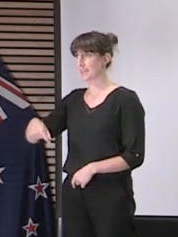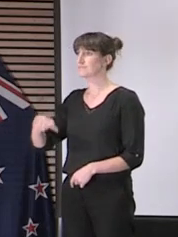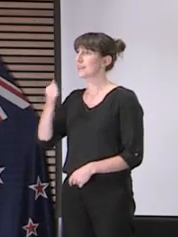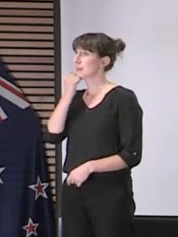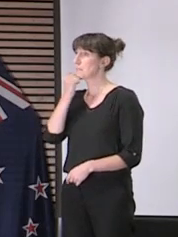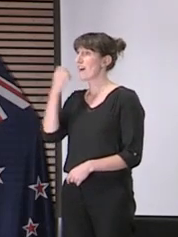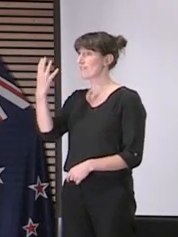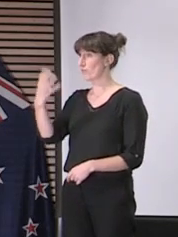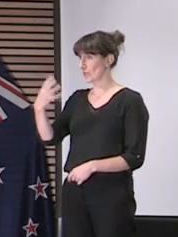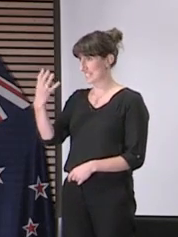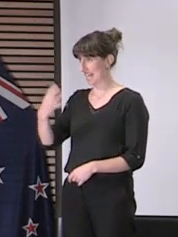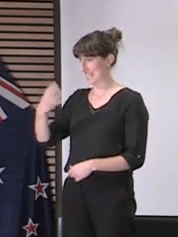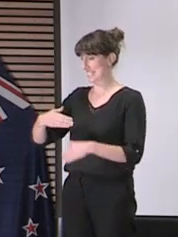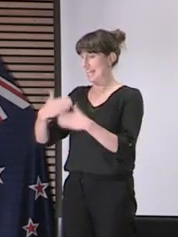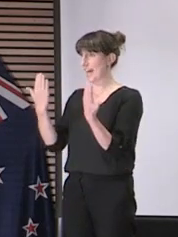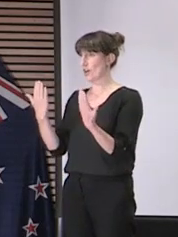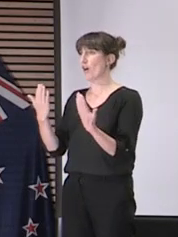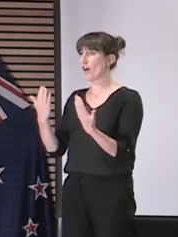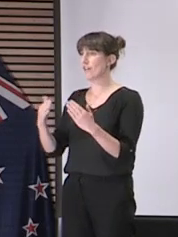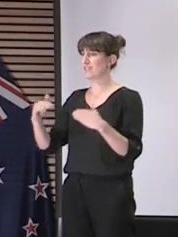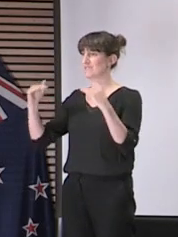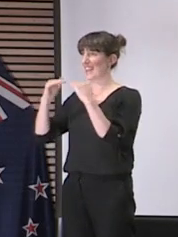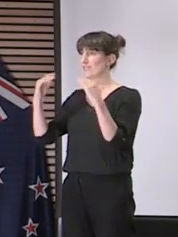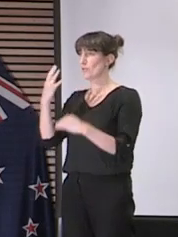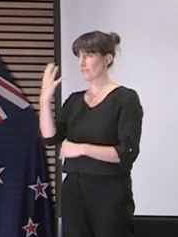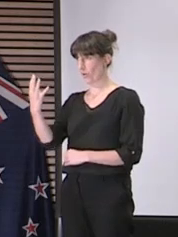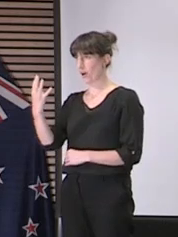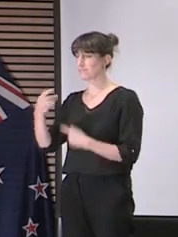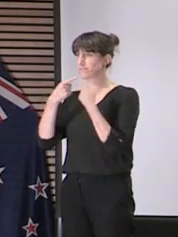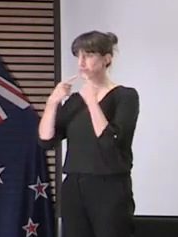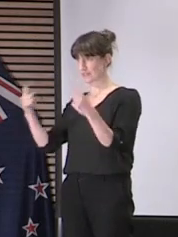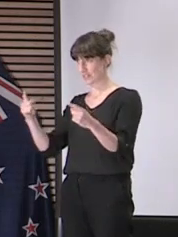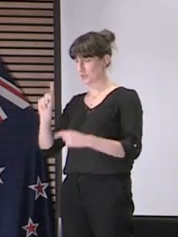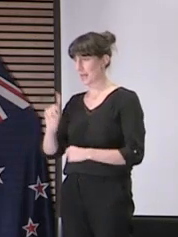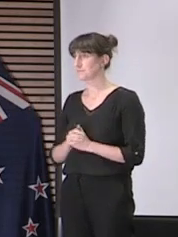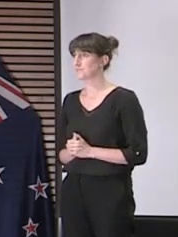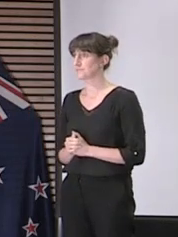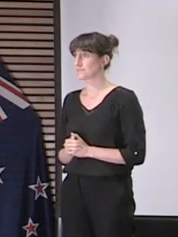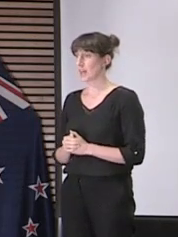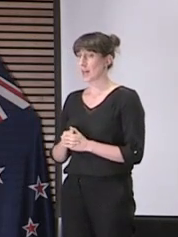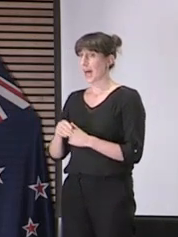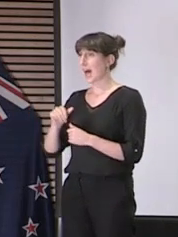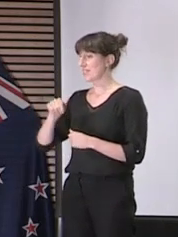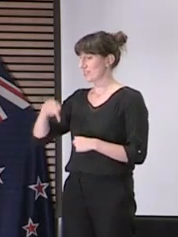PRIME MINISTER JACINDA Good afternoon. Welcome to day 14 of our